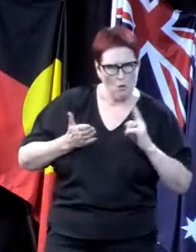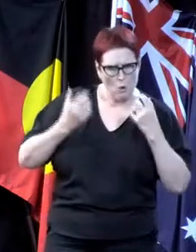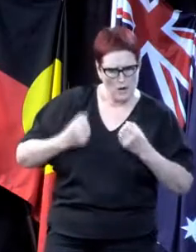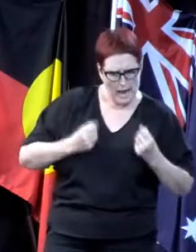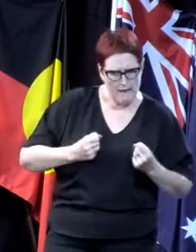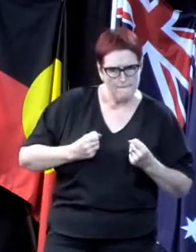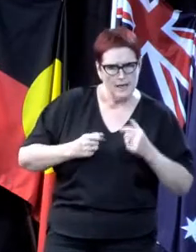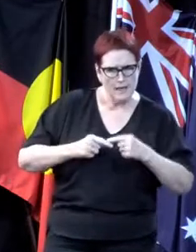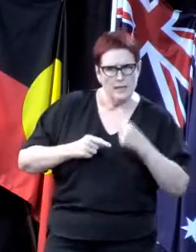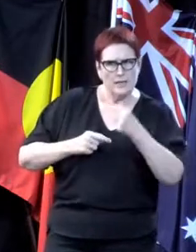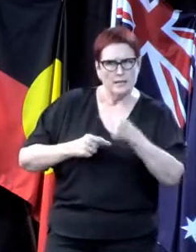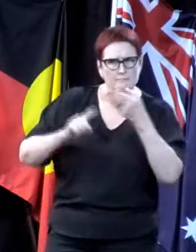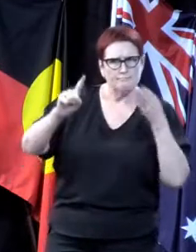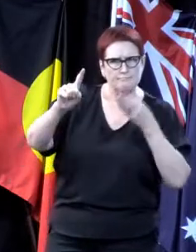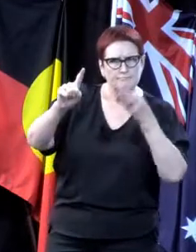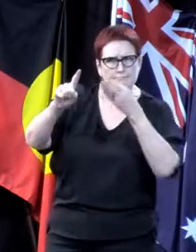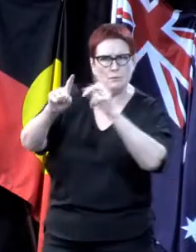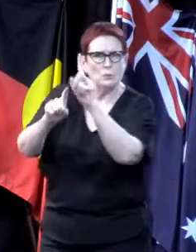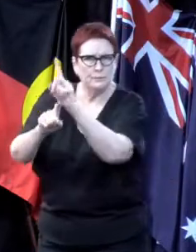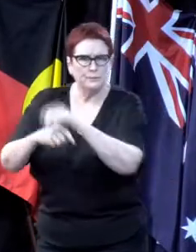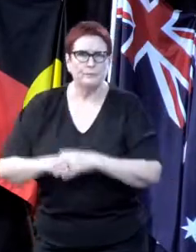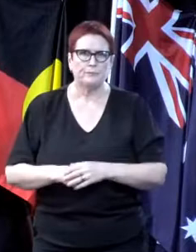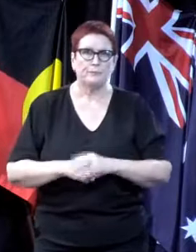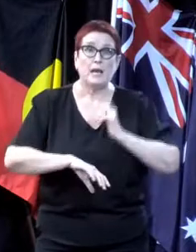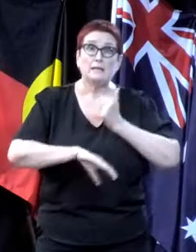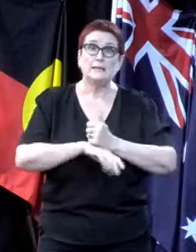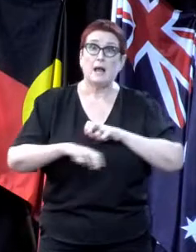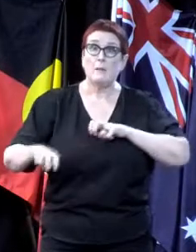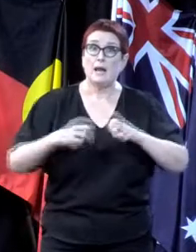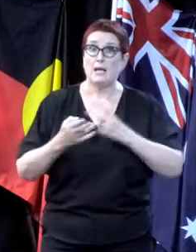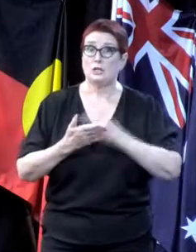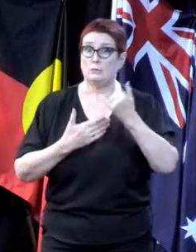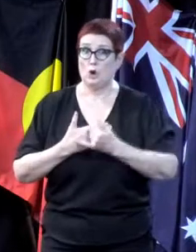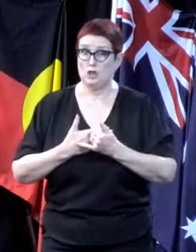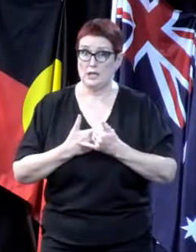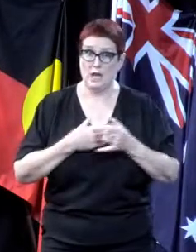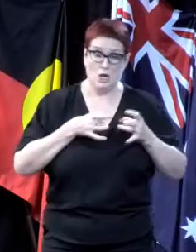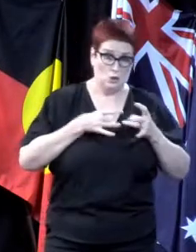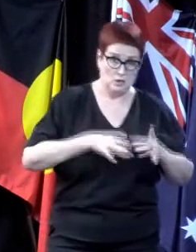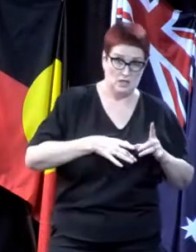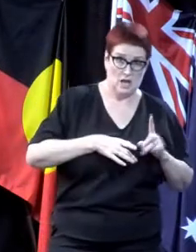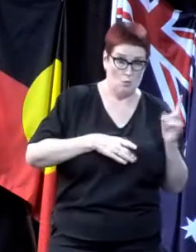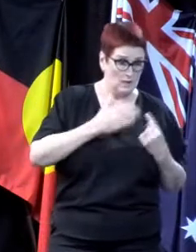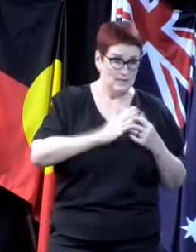And then, we set up an action project to move our school from where it was to a more inclusive school.